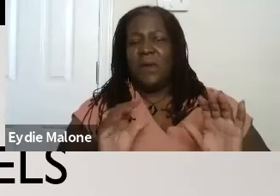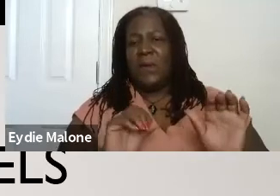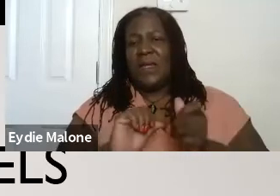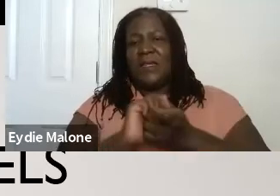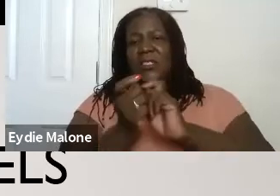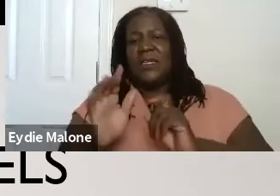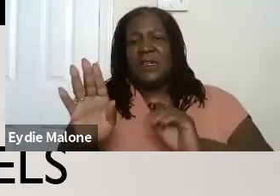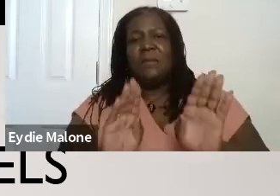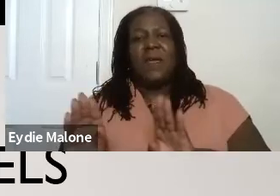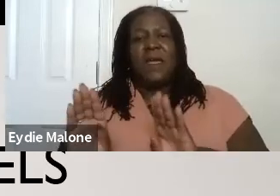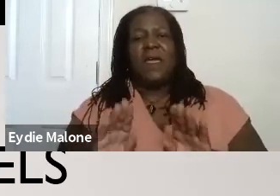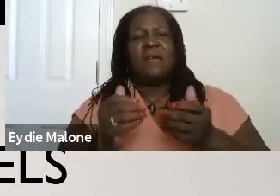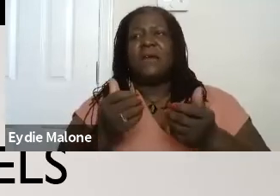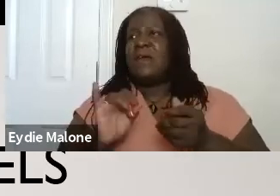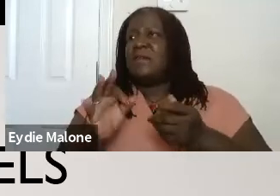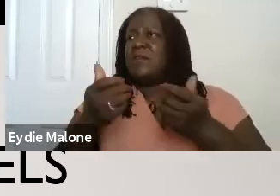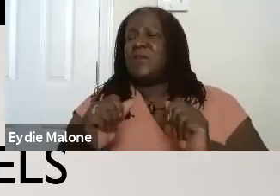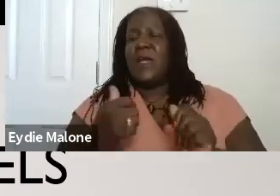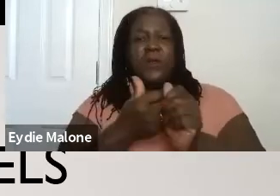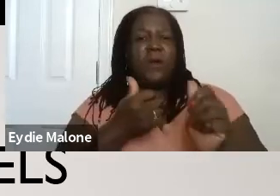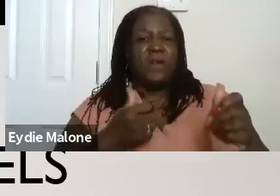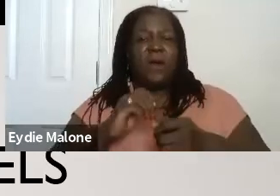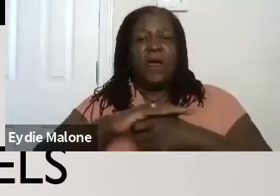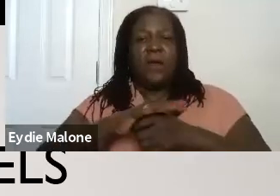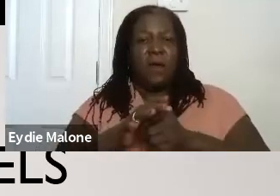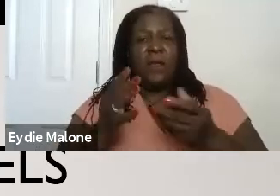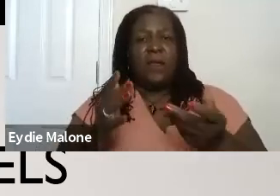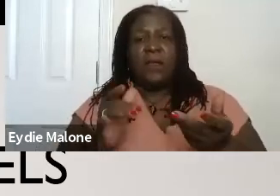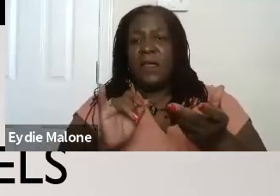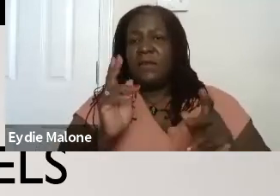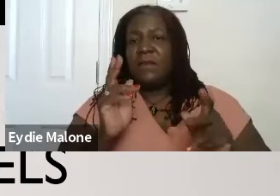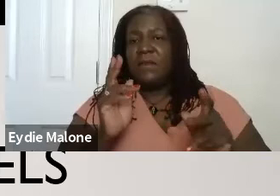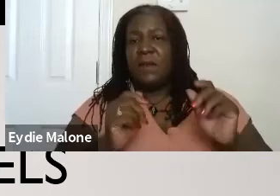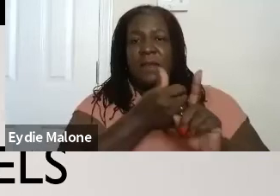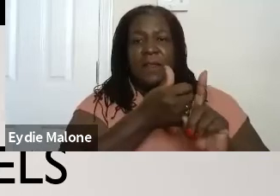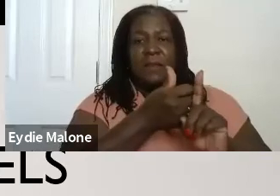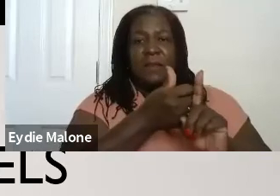to trying to avoid COVID. I recommend for people who are vaccinated for you to still